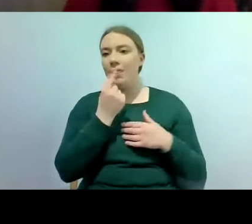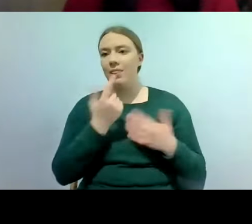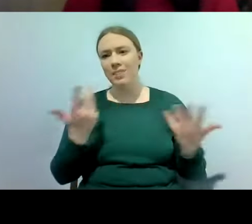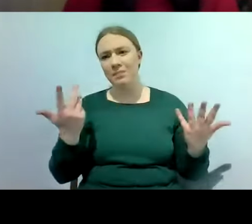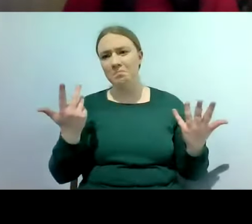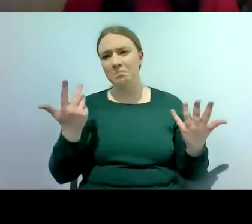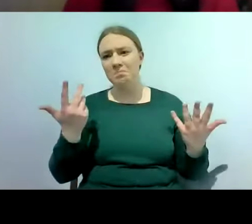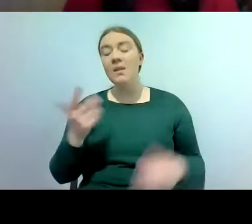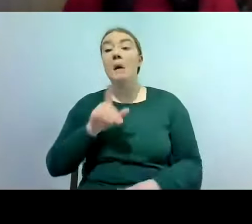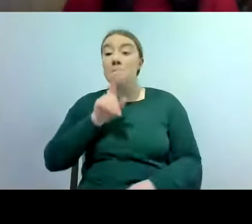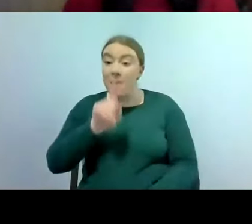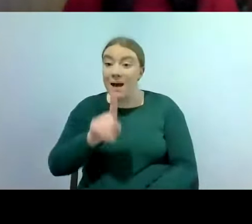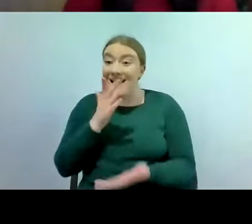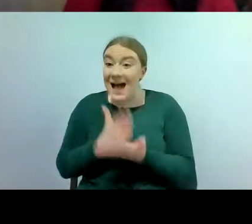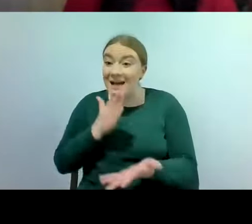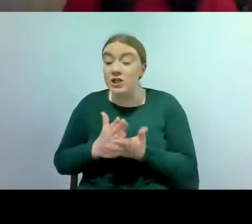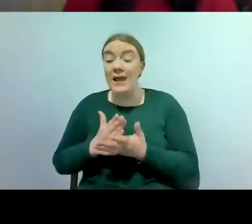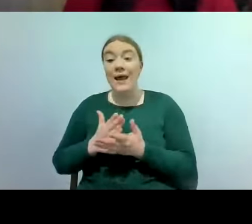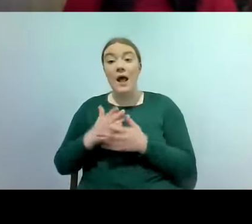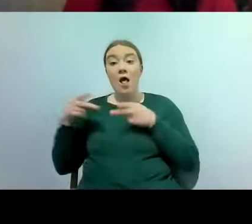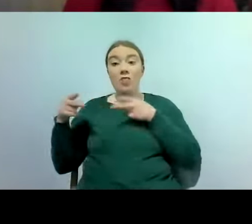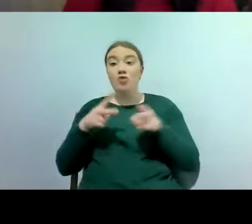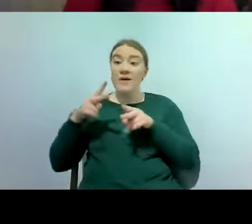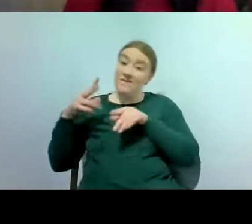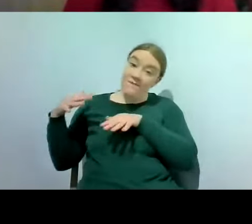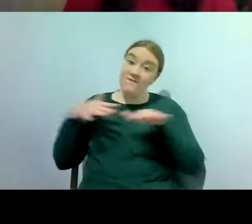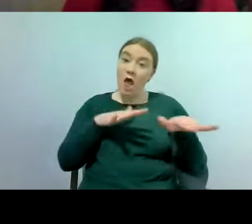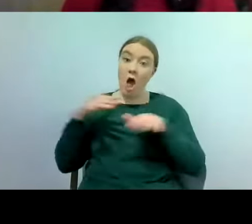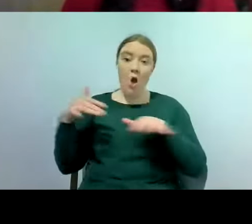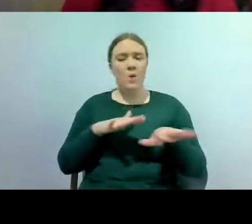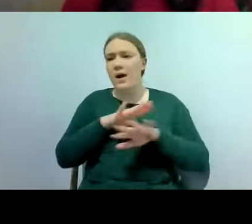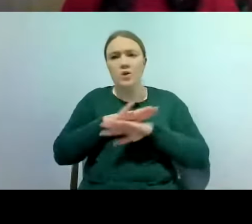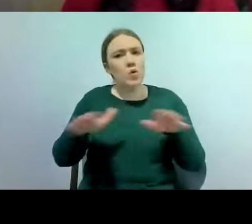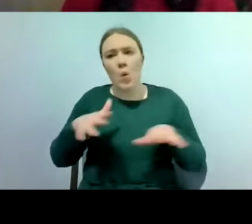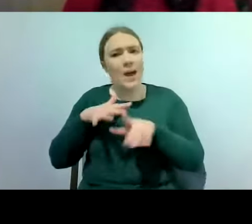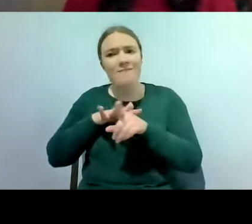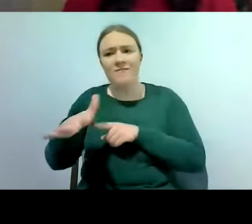but it seemed like the river flow didn't affect whether there was a successful or